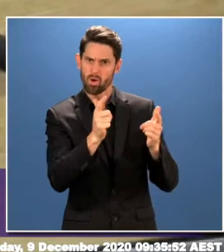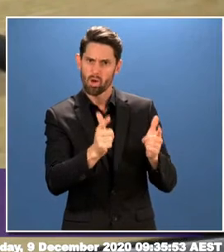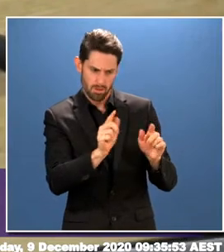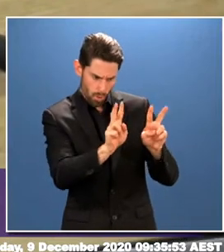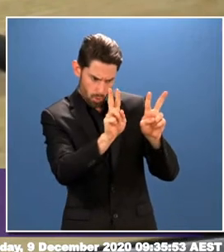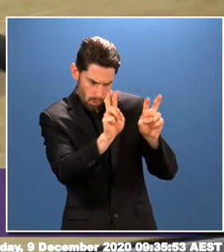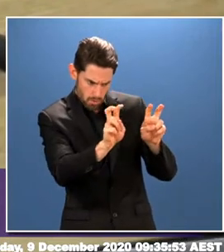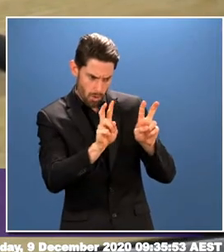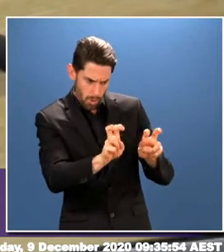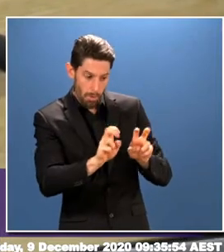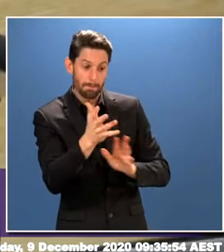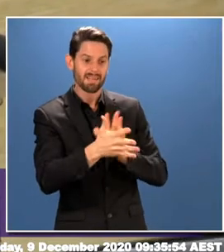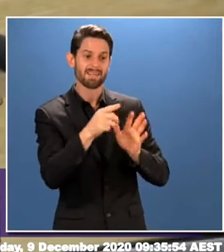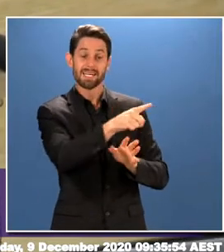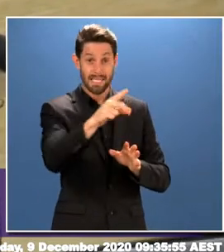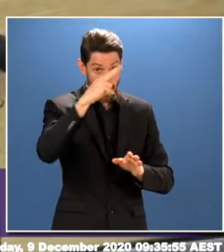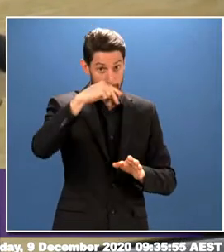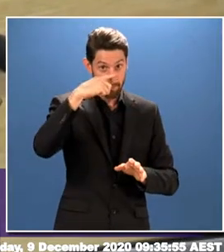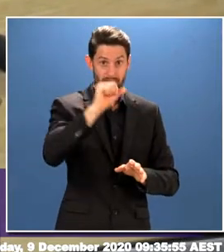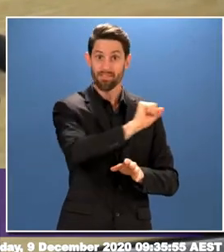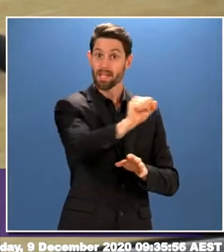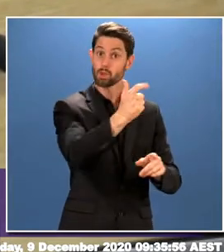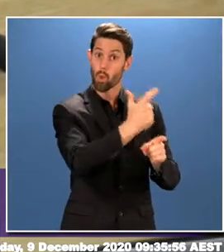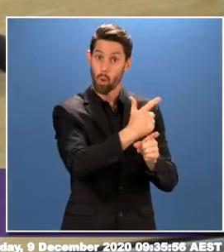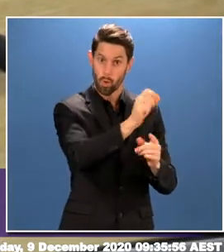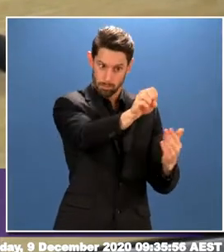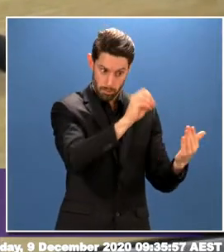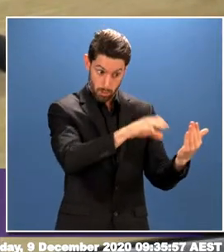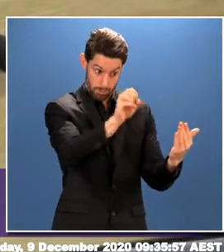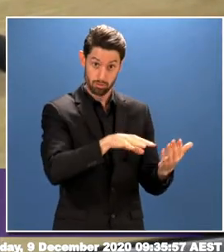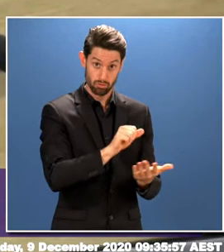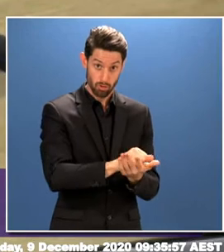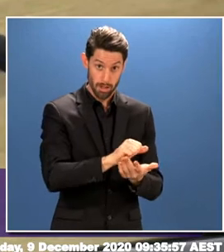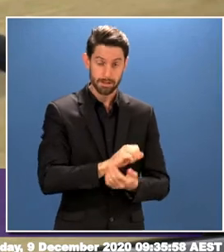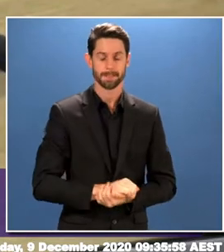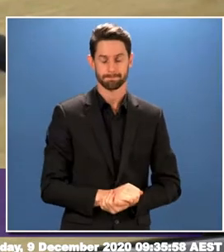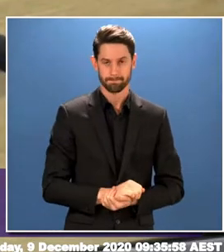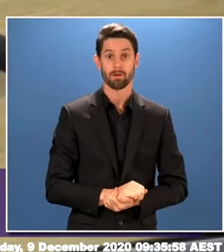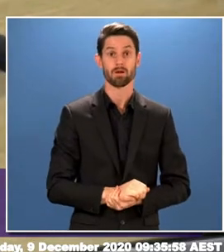Summit participants, doesn't it? Yes. And the people that have provided these quotes, some of